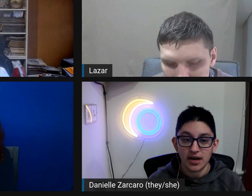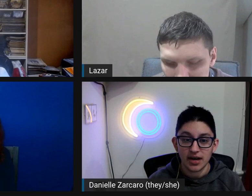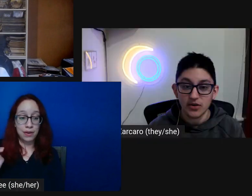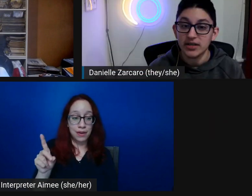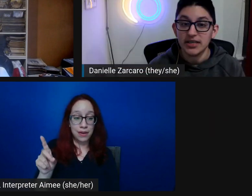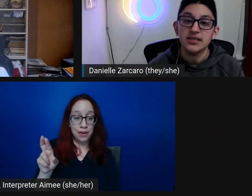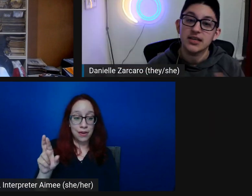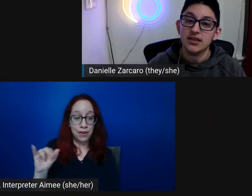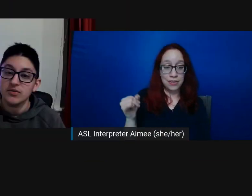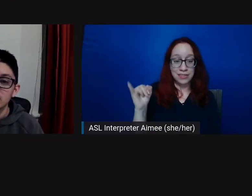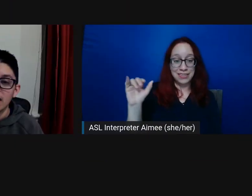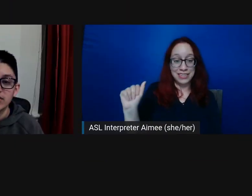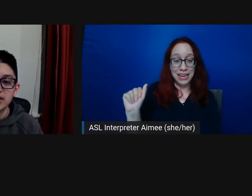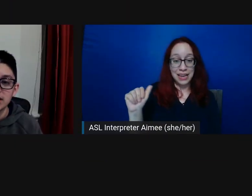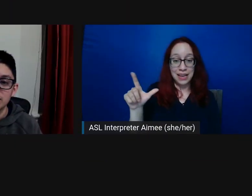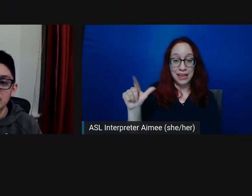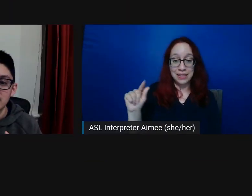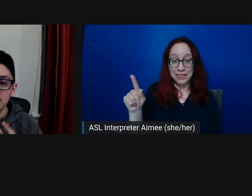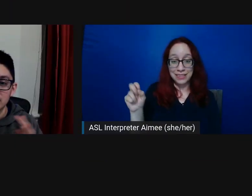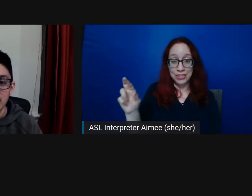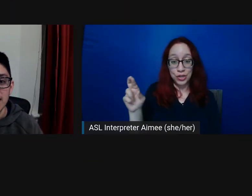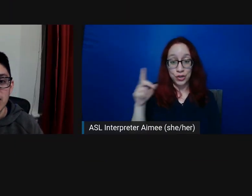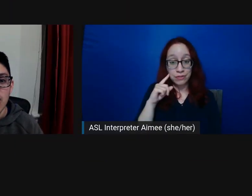You can continue the conversation in the chat